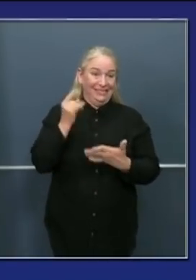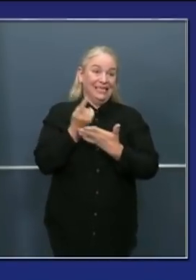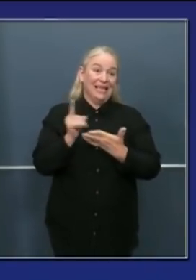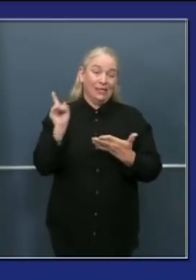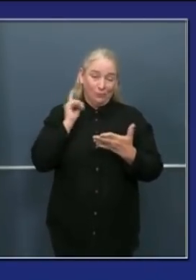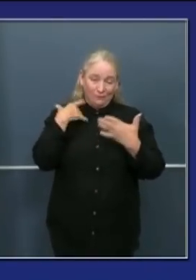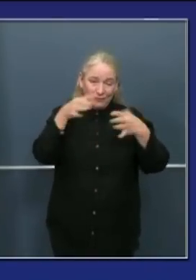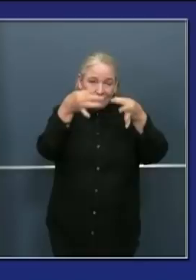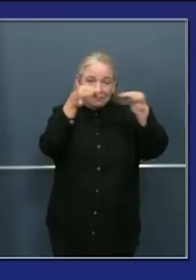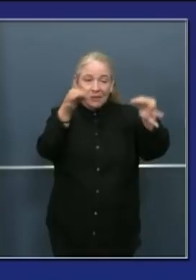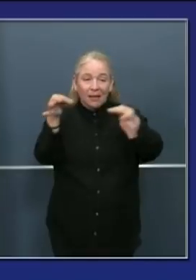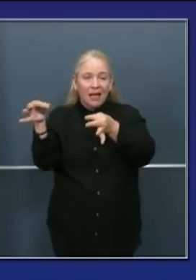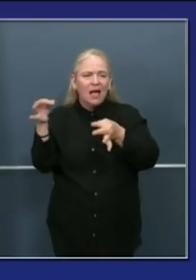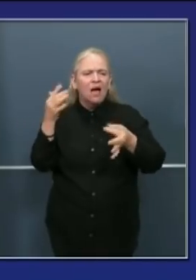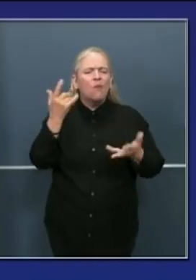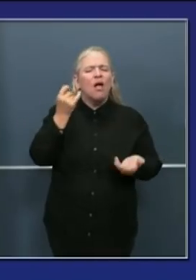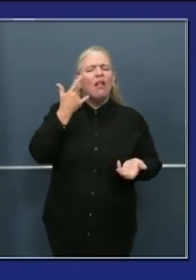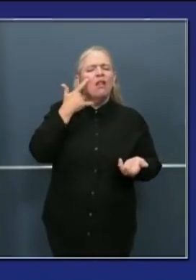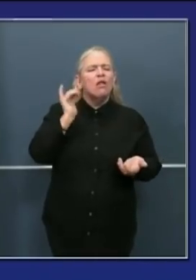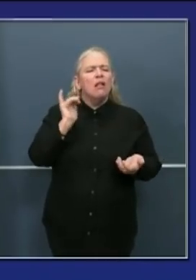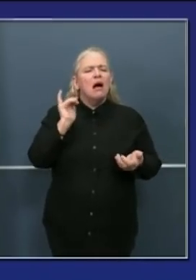TO FOCUS ON ENFORCEMENT AND WE